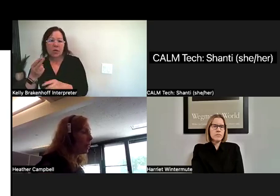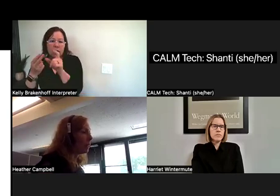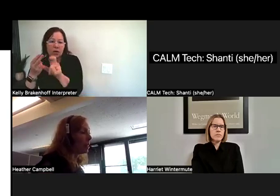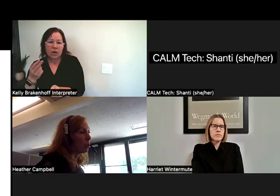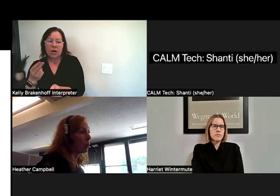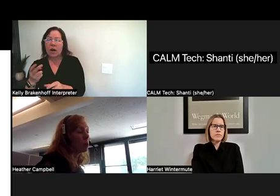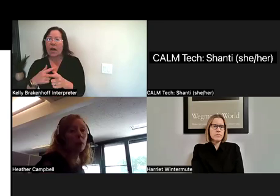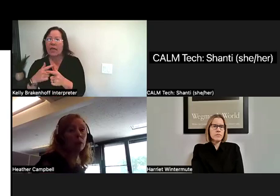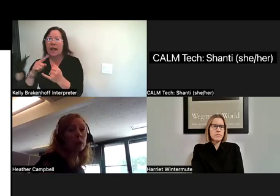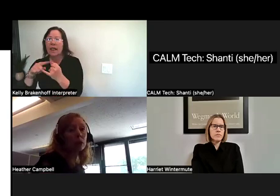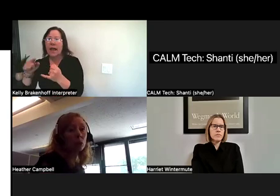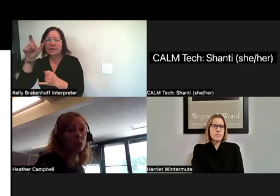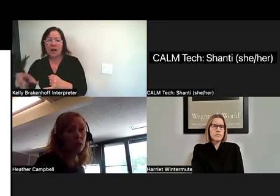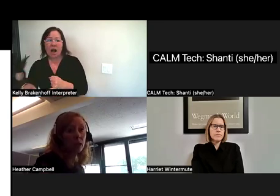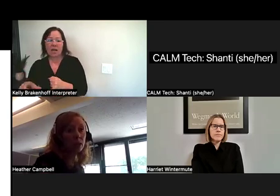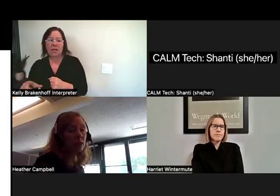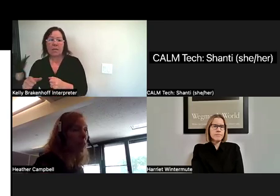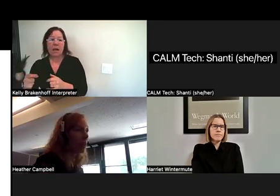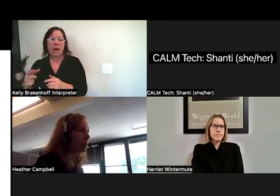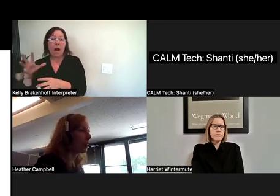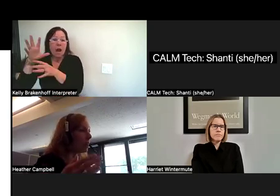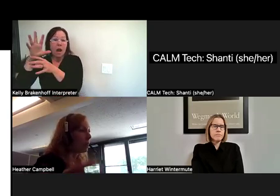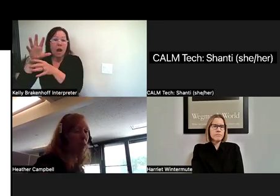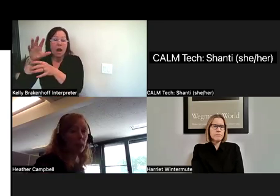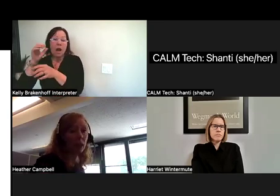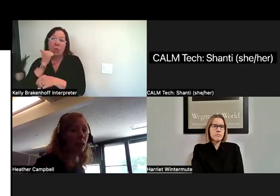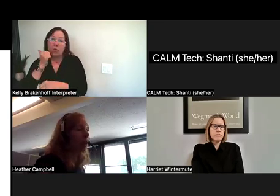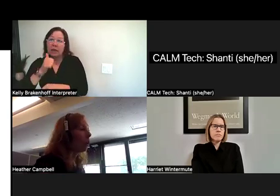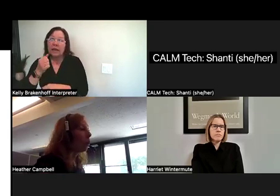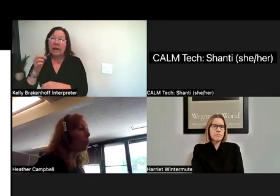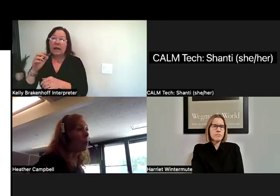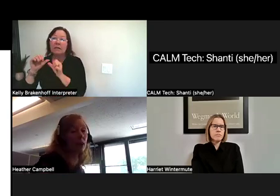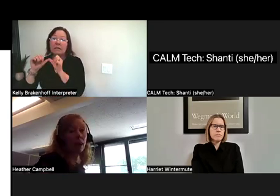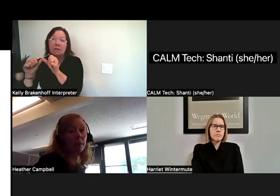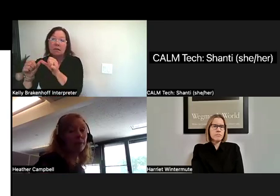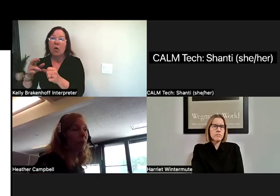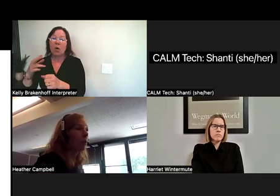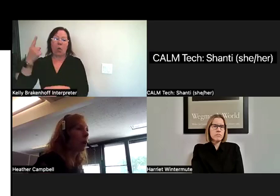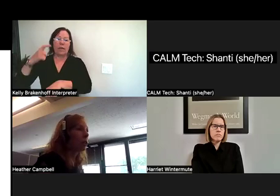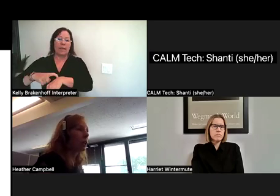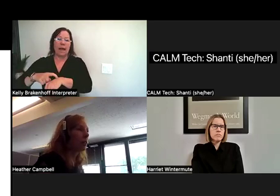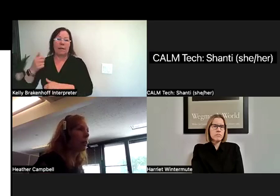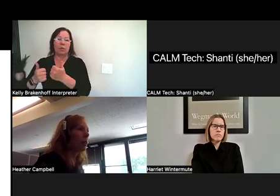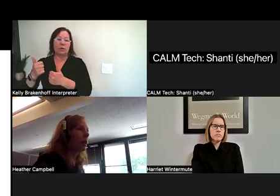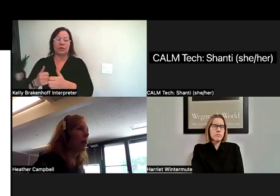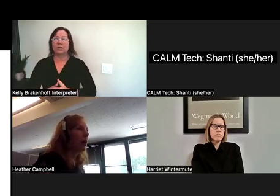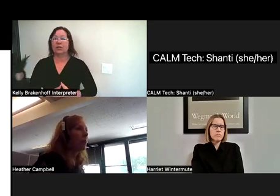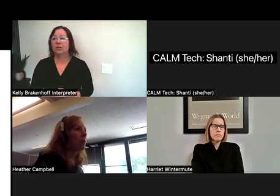then the last one was whether it was a routine task, on and going thing or a onetime project.